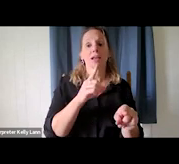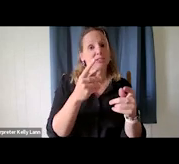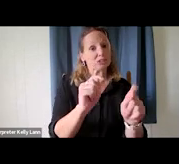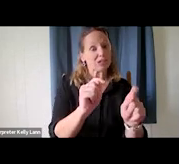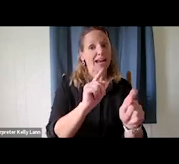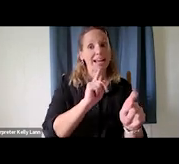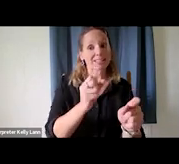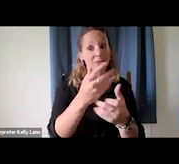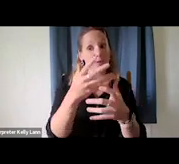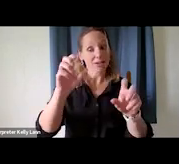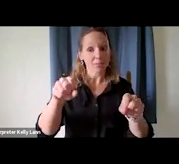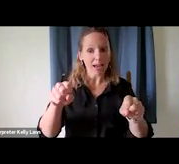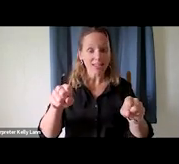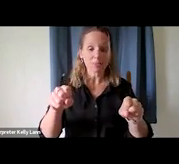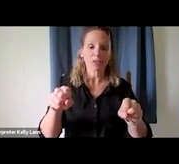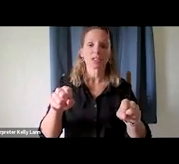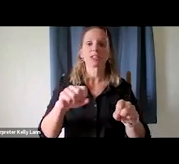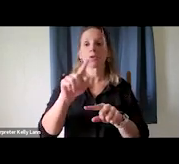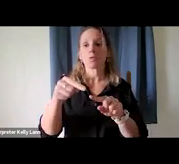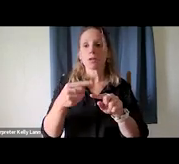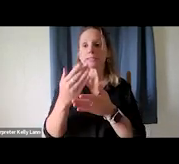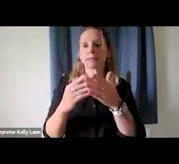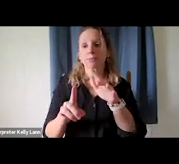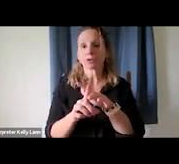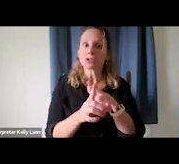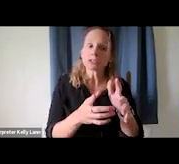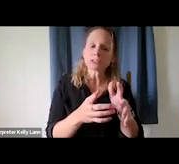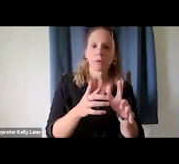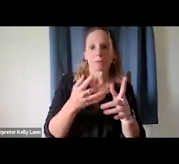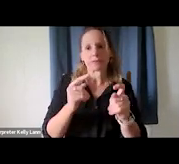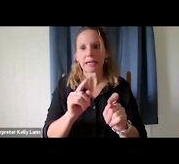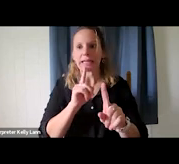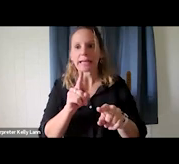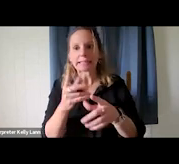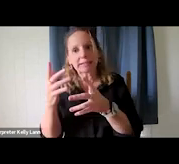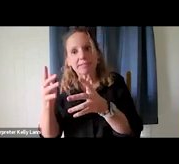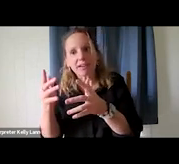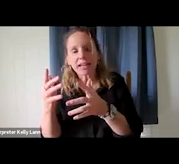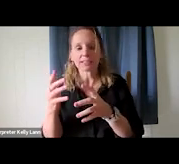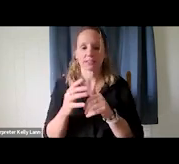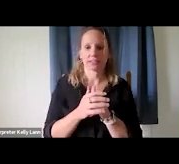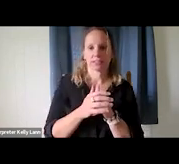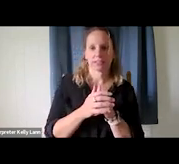So as some of the questions come in, we've been answering a few as we go and hopefully some of your, you know, questions